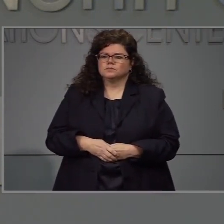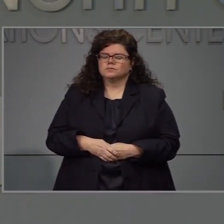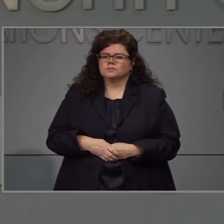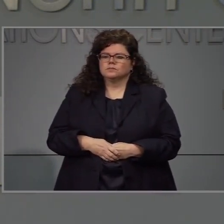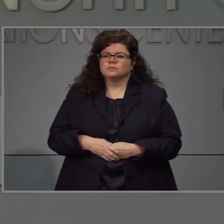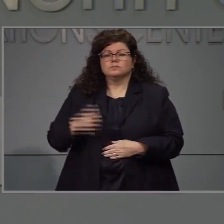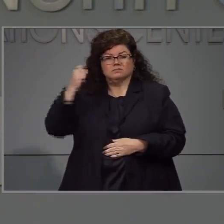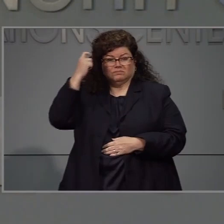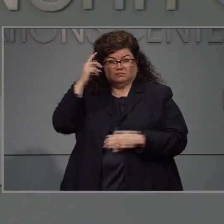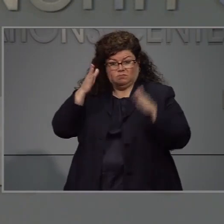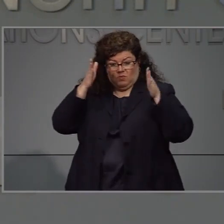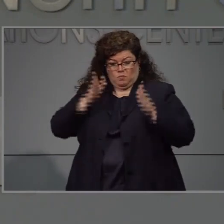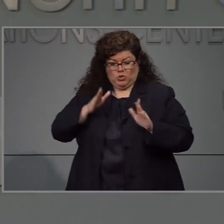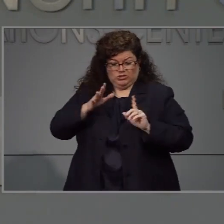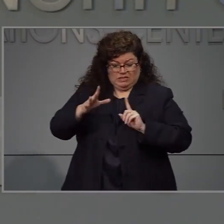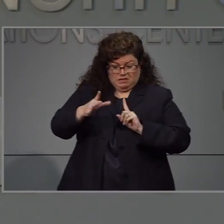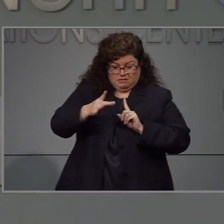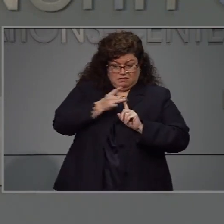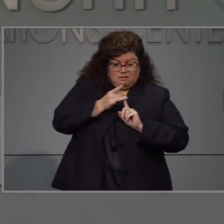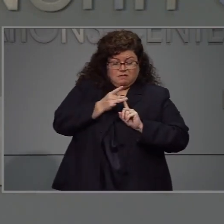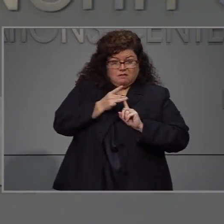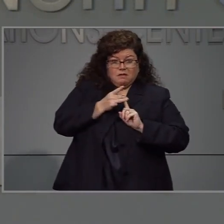ASHEVILLE CITIZEN-TIMES. HELLO COLD AND GOVERNOR COOPER